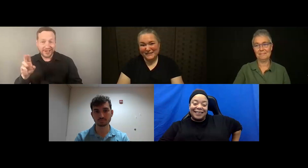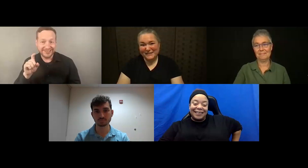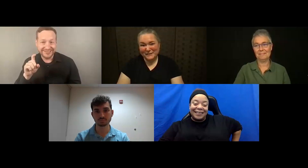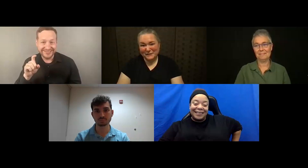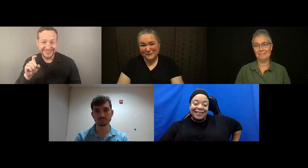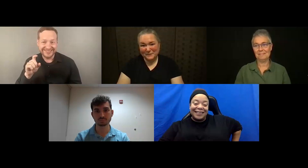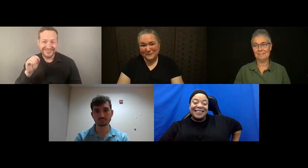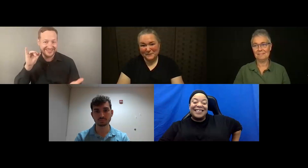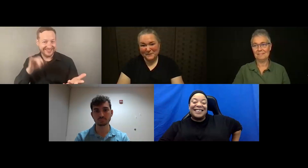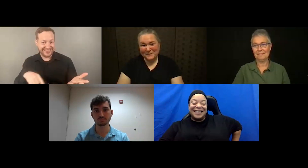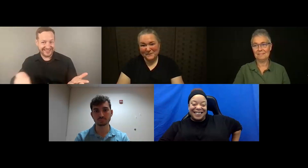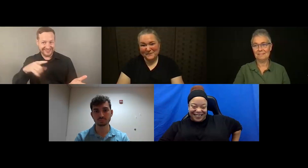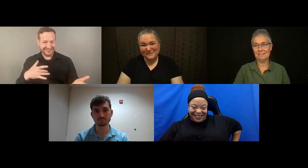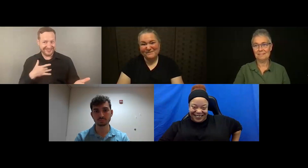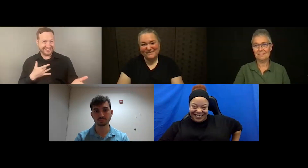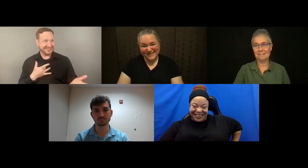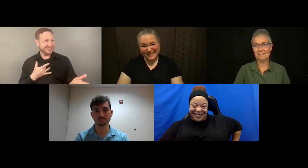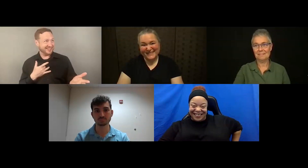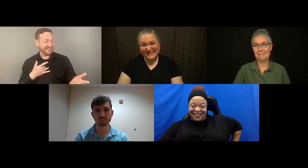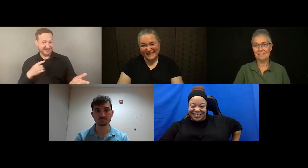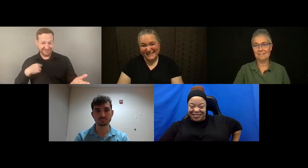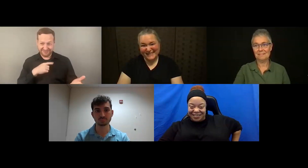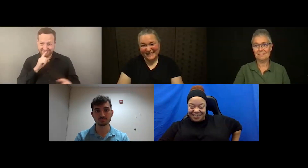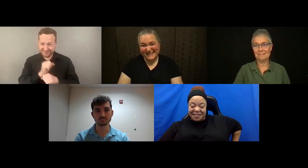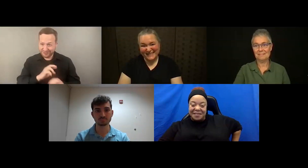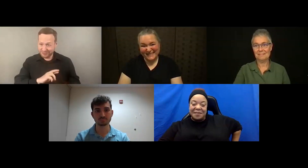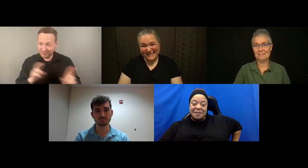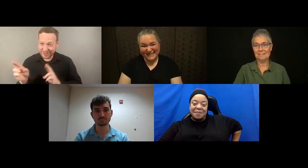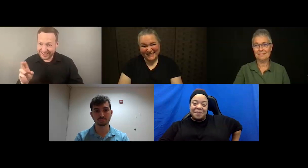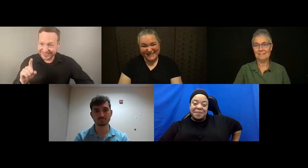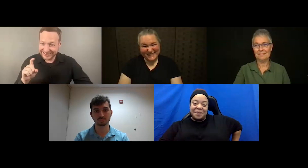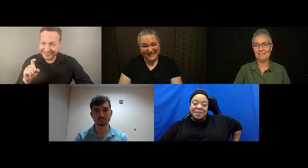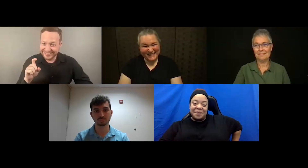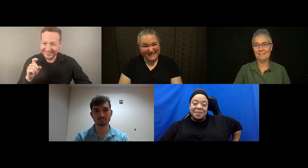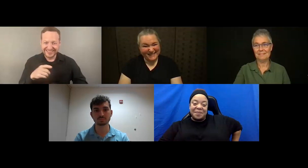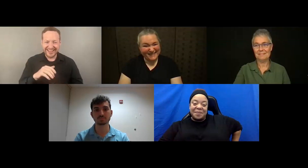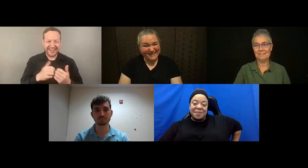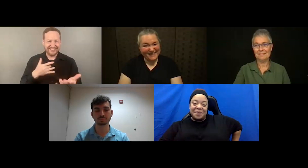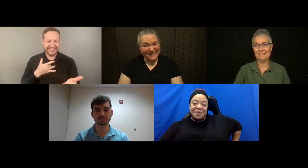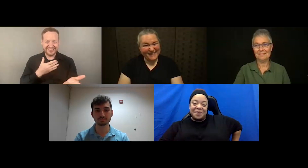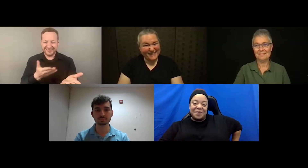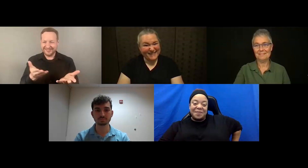Is the Deaf community ready? I'm wondering, what is our sense from this? Are we actually ready? How do